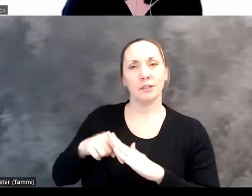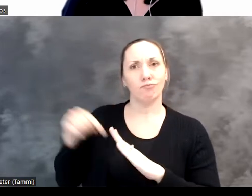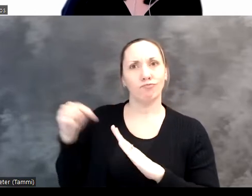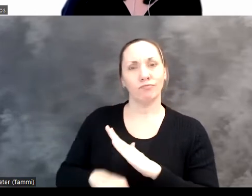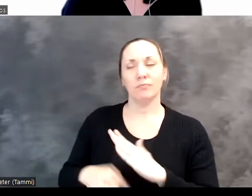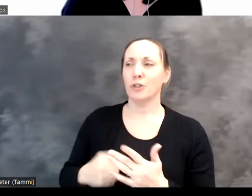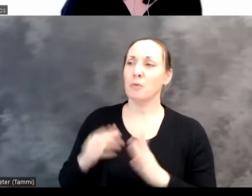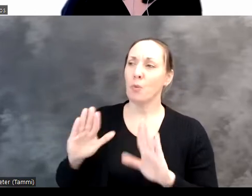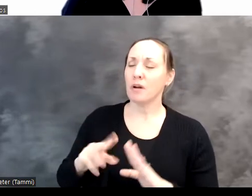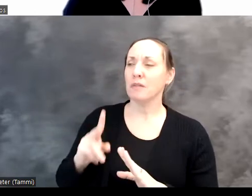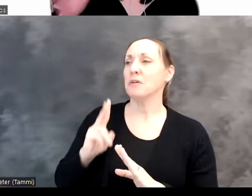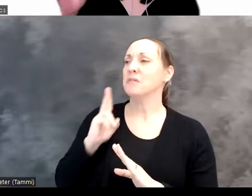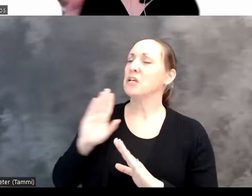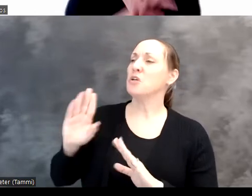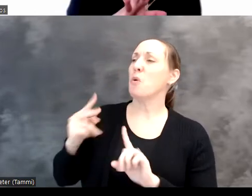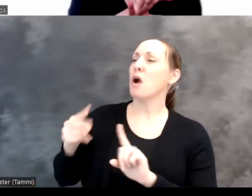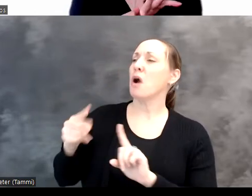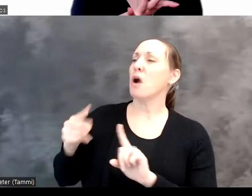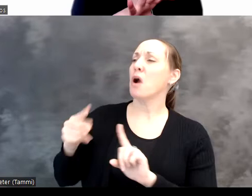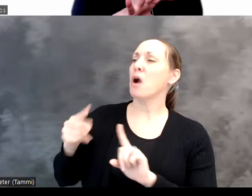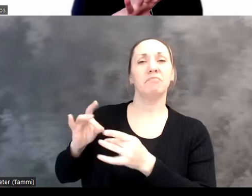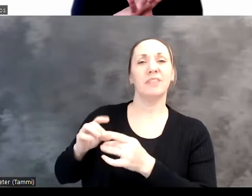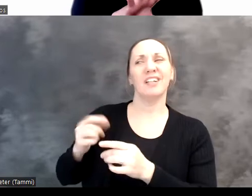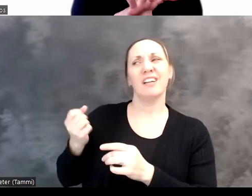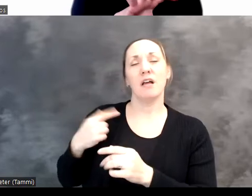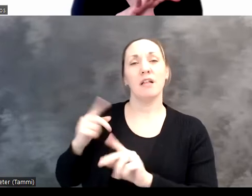Tim, I know you have thought about this so deeply.